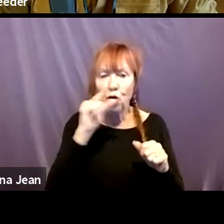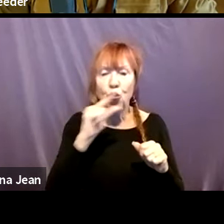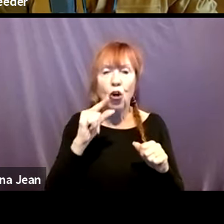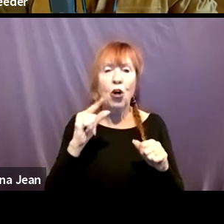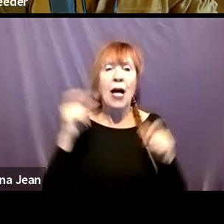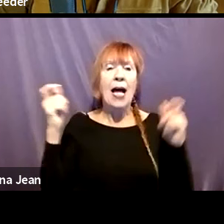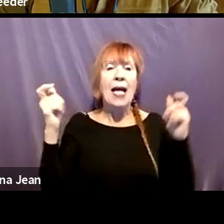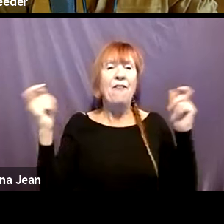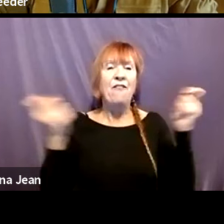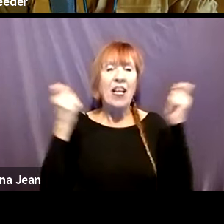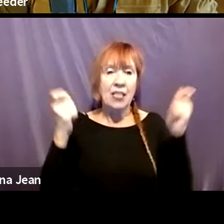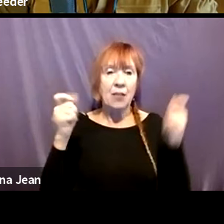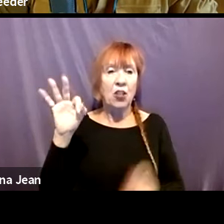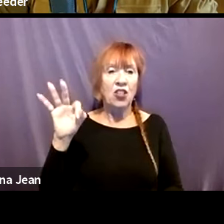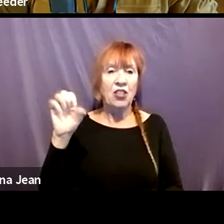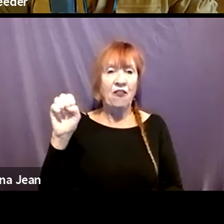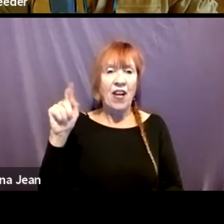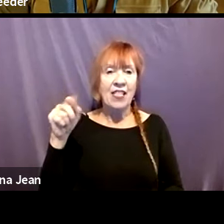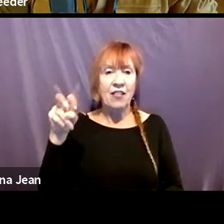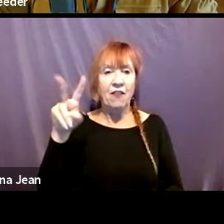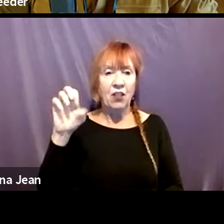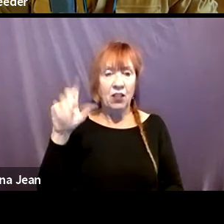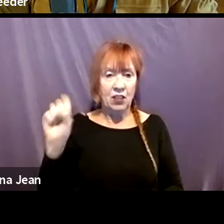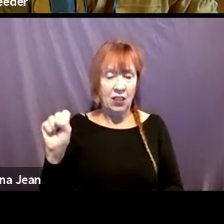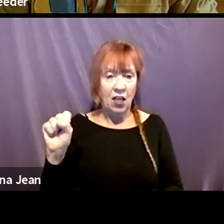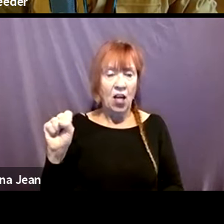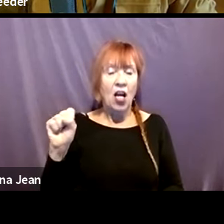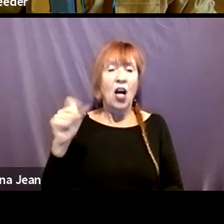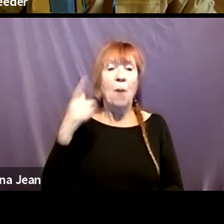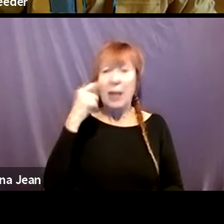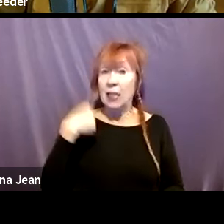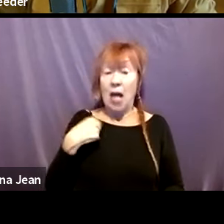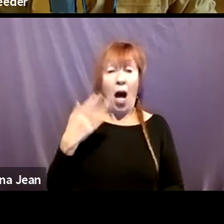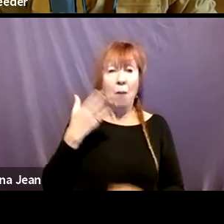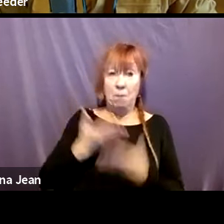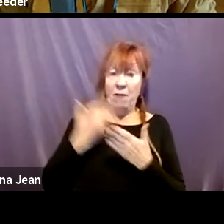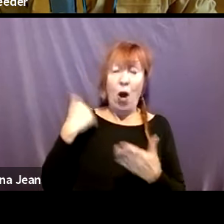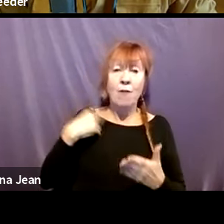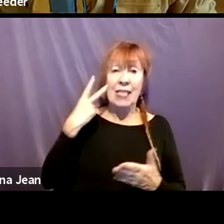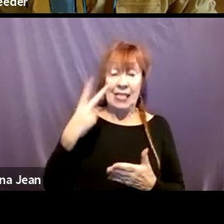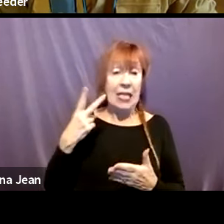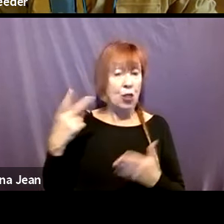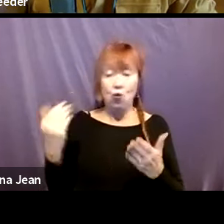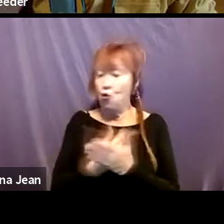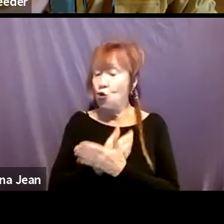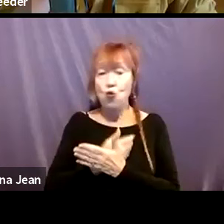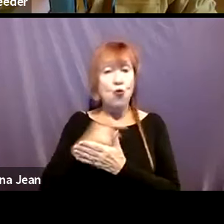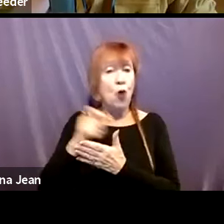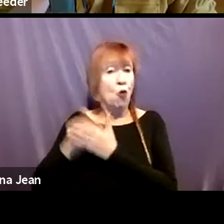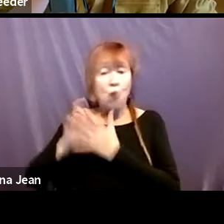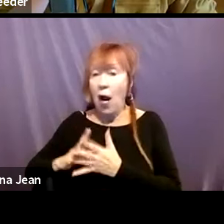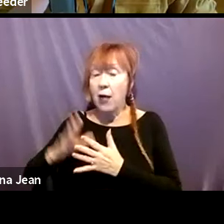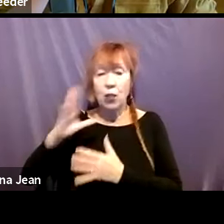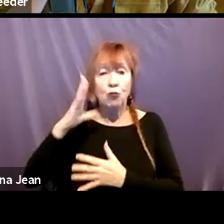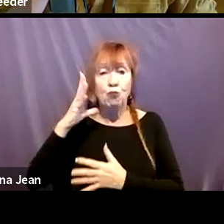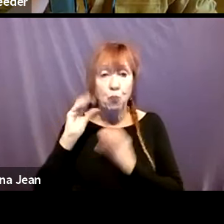because I've seen people who are just new, fresh writers, never been staffed, never been on a show at all,